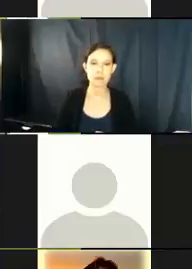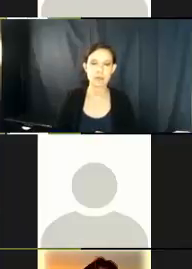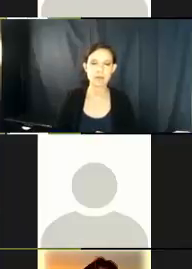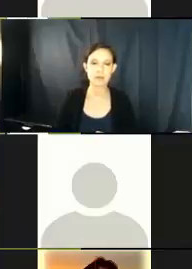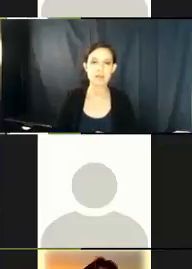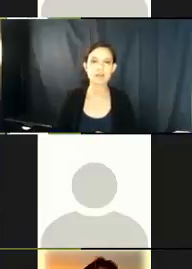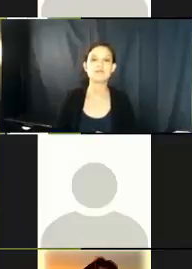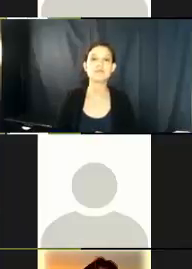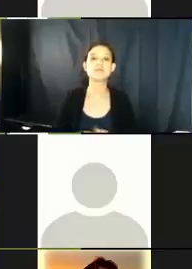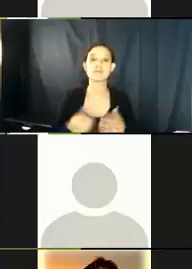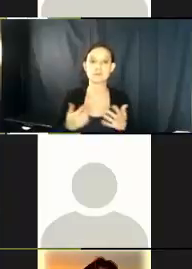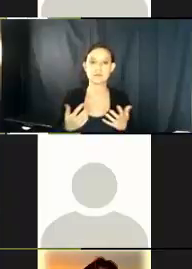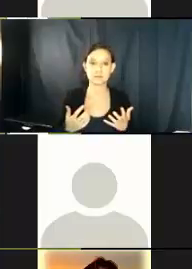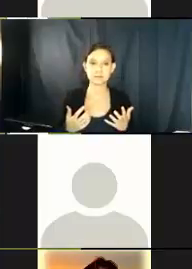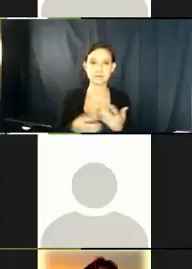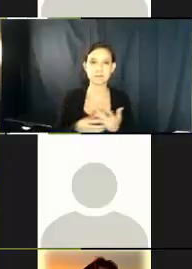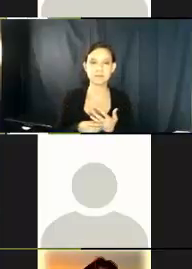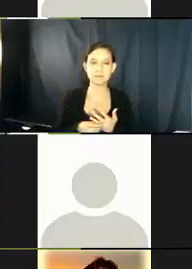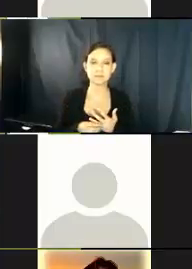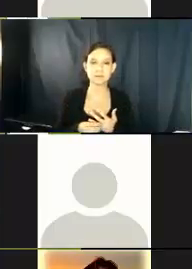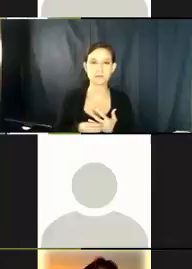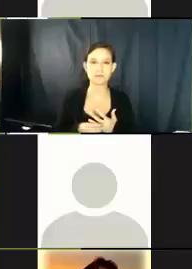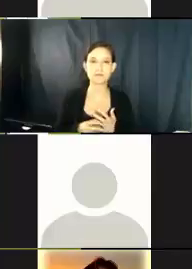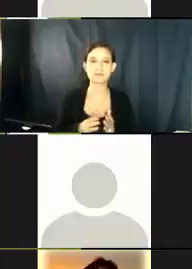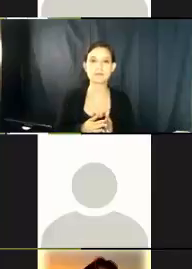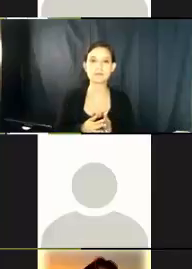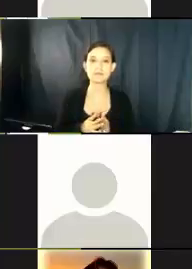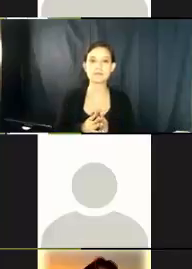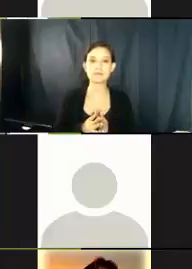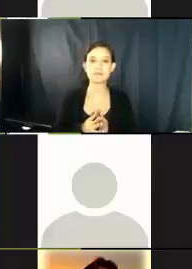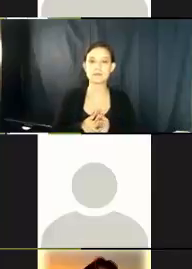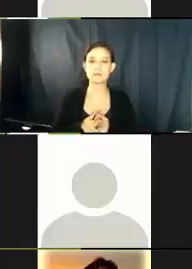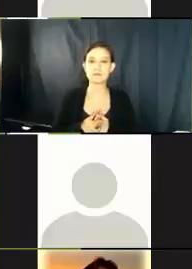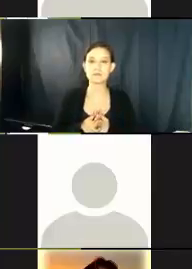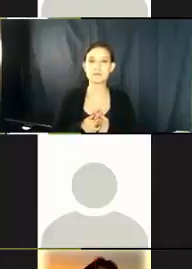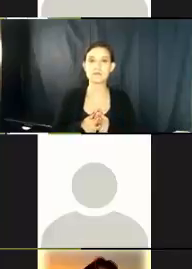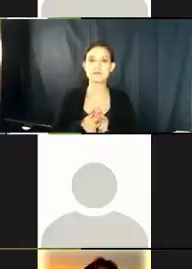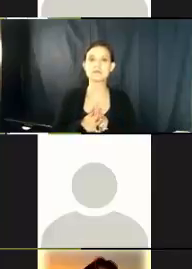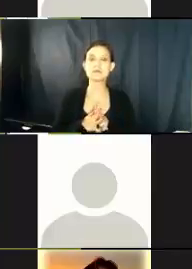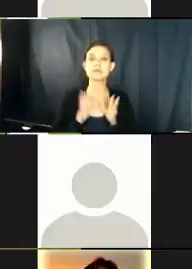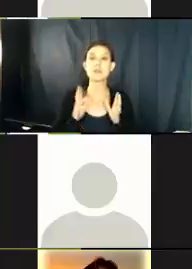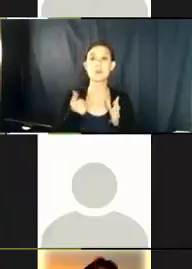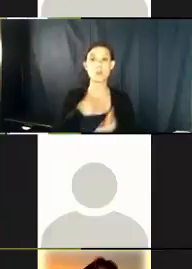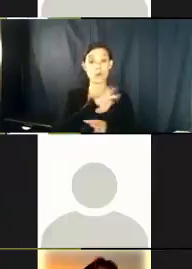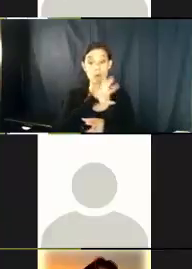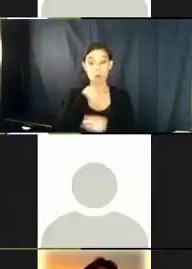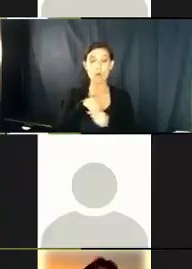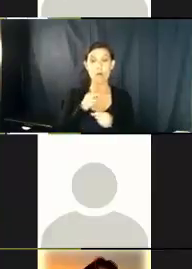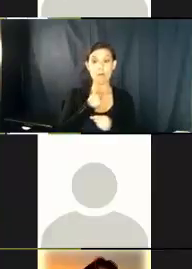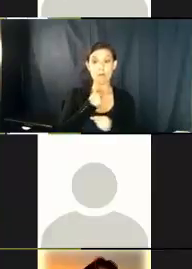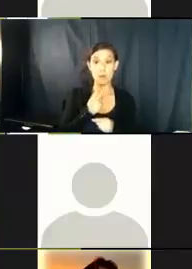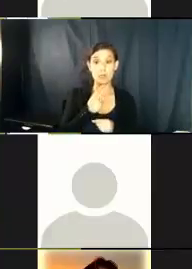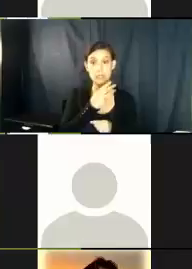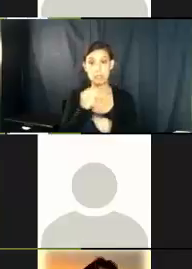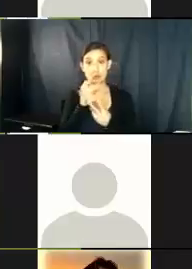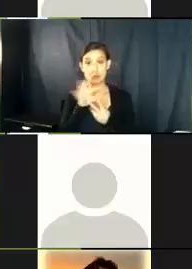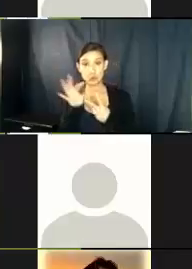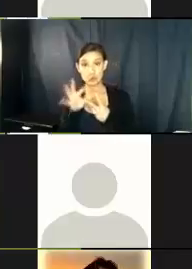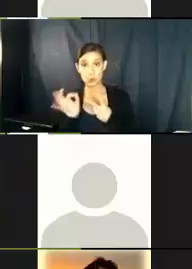So one of the ways that we're incorporating voice and choice into our courses, and it's